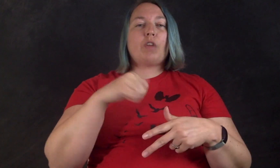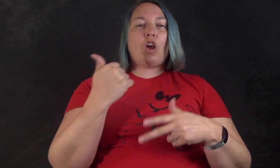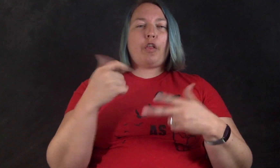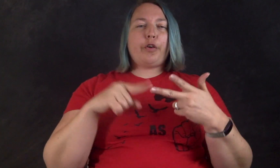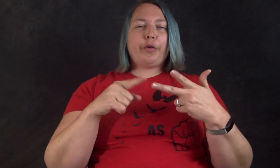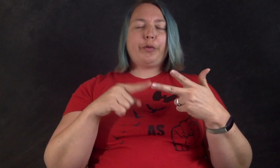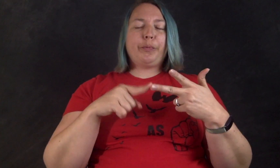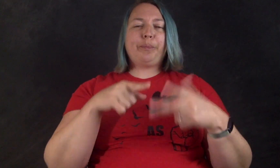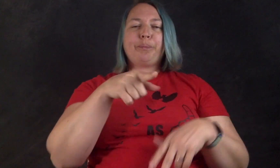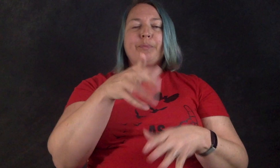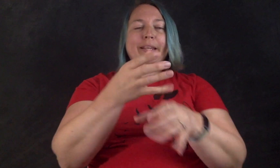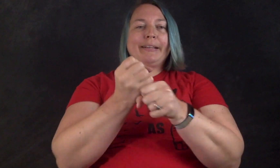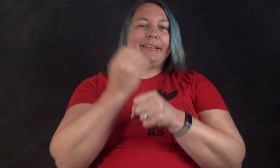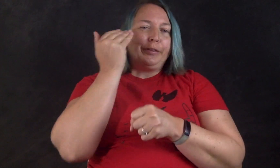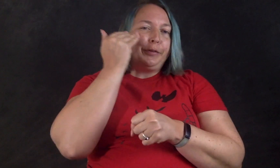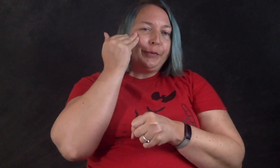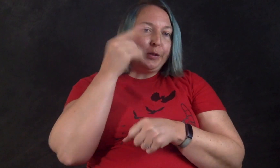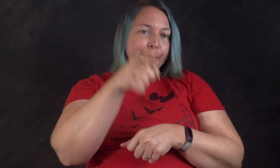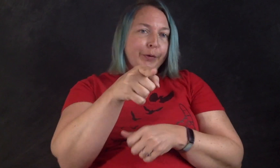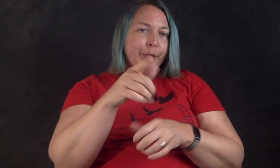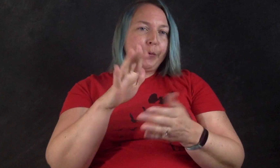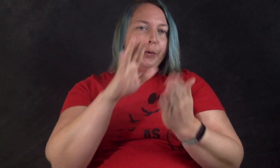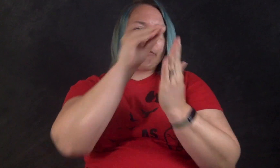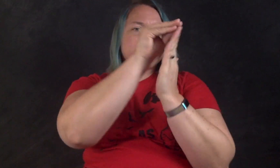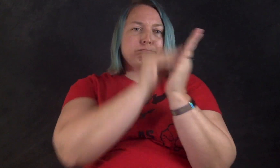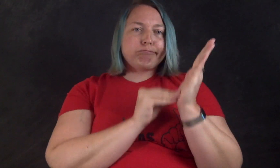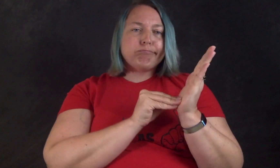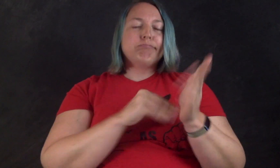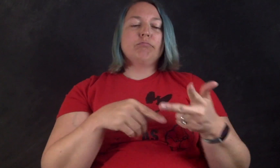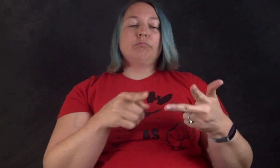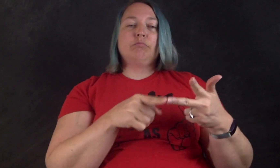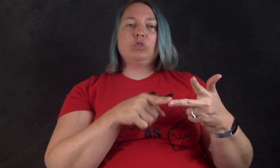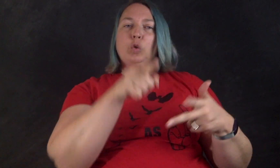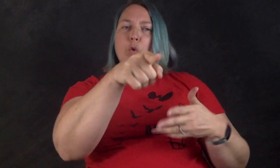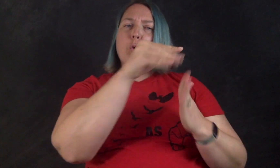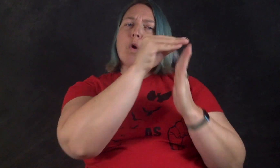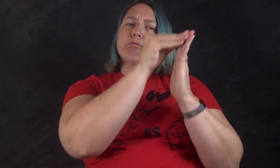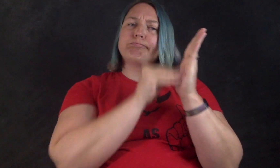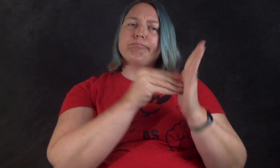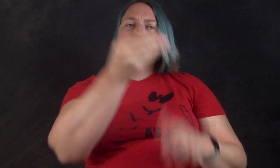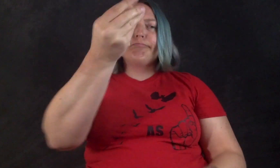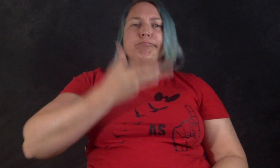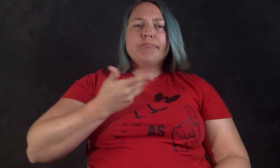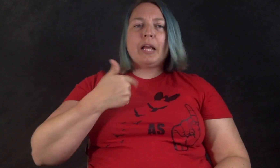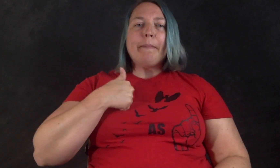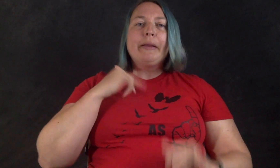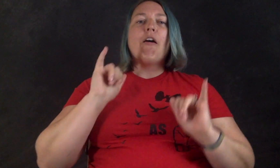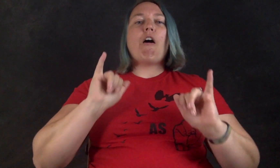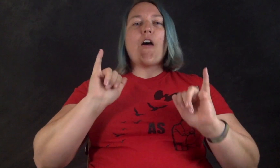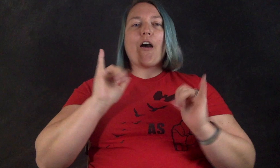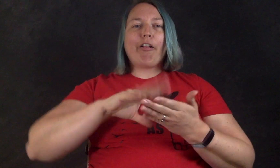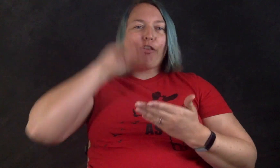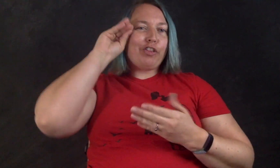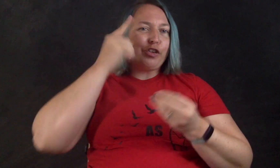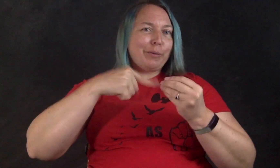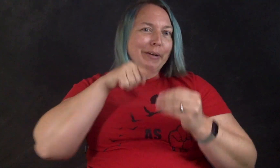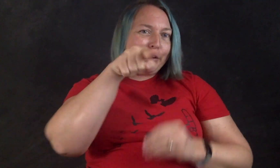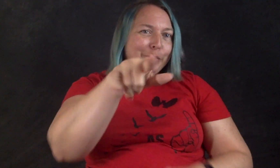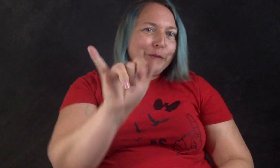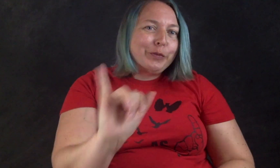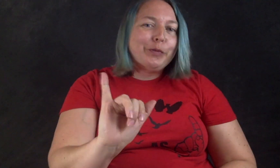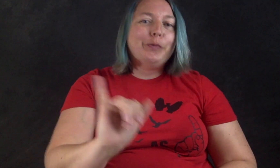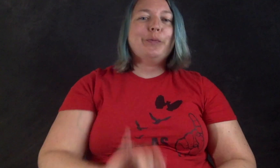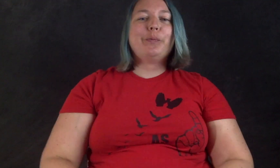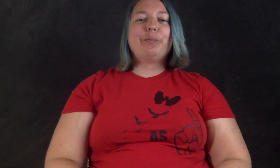and "Getting to Know You" worksheet. This is to let me get to know you better.